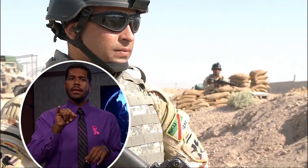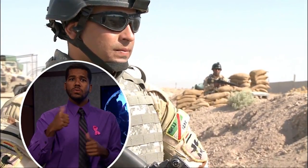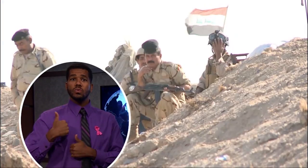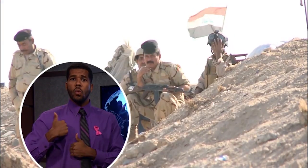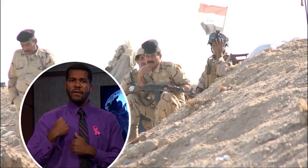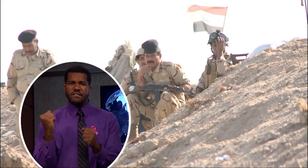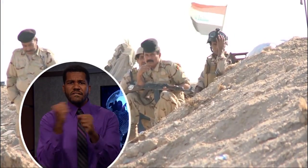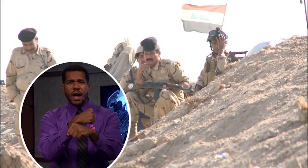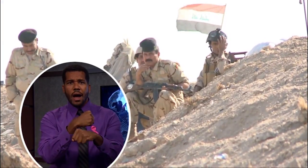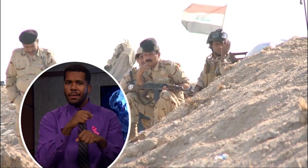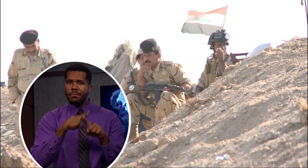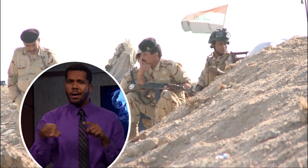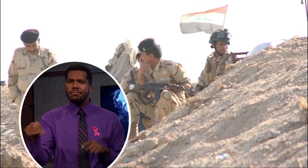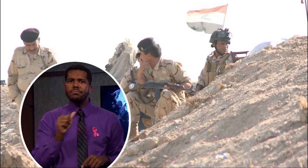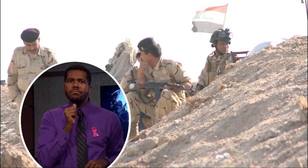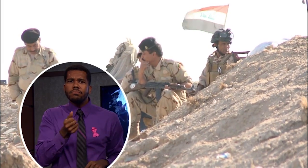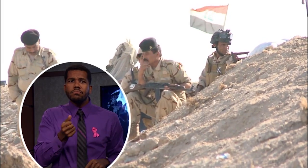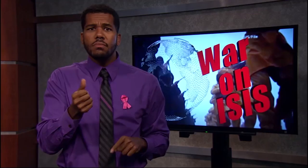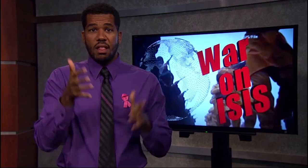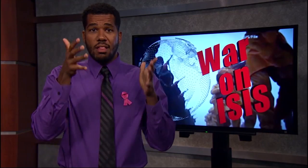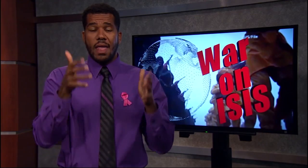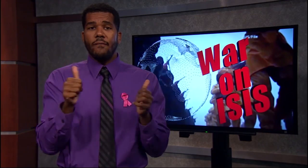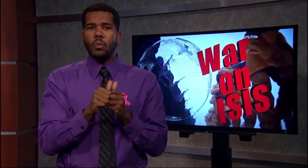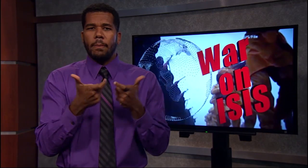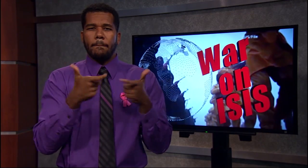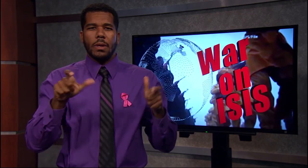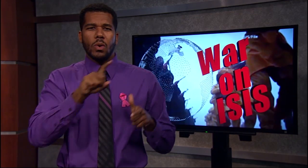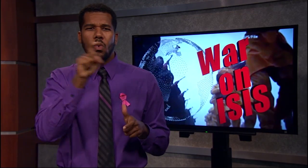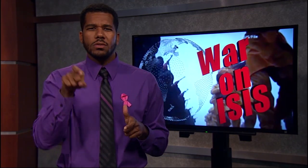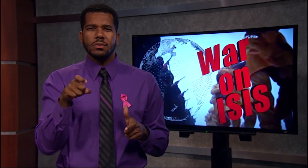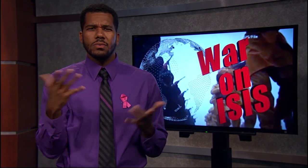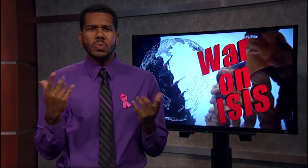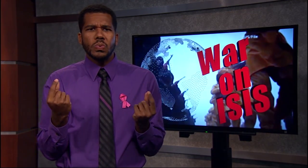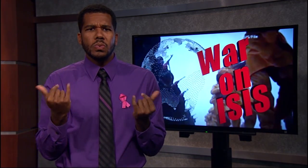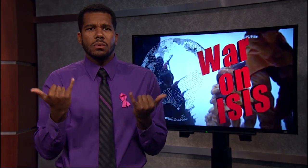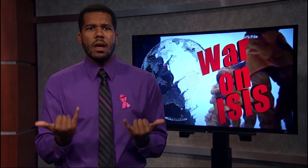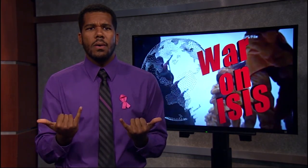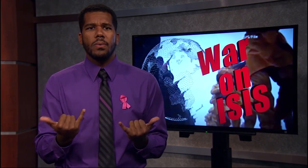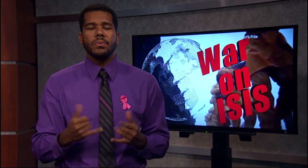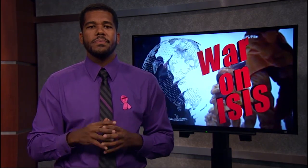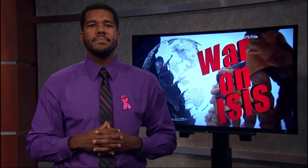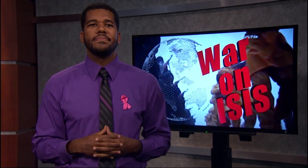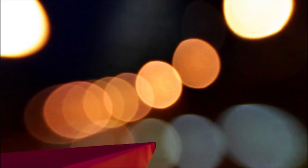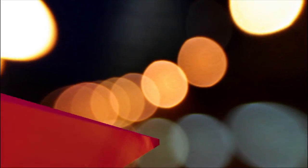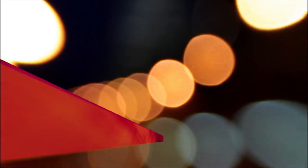more Iraqi forces to fight. They are not… and that is leaving a big question about what to do now.